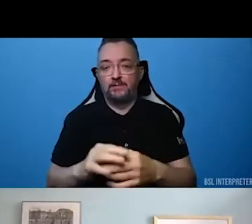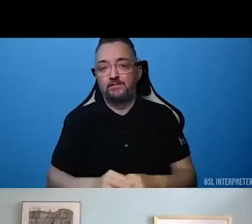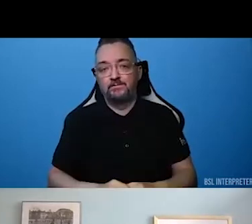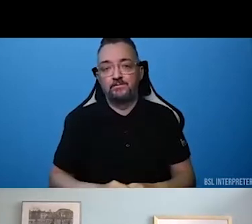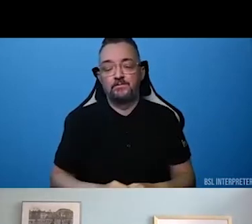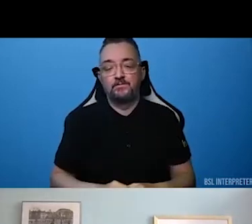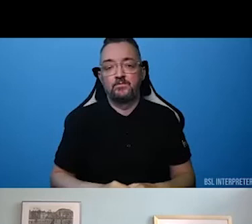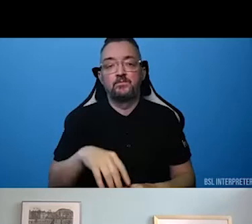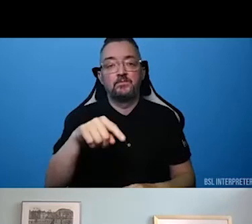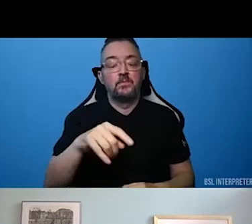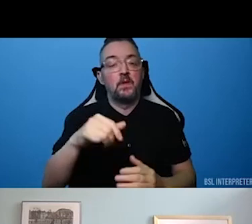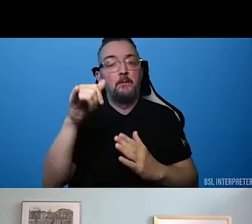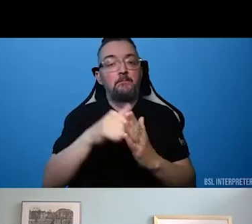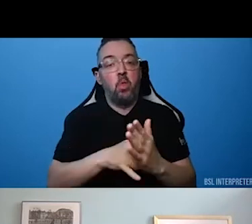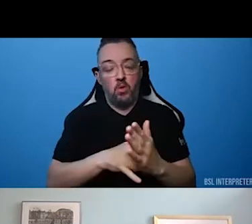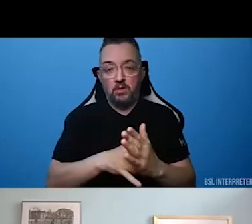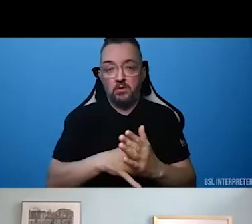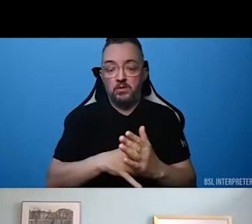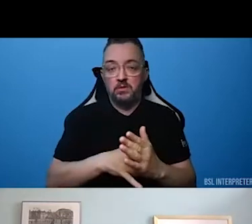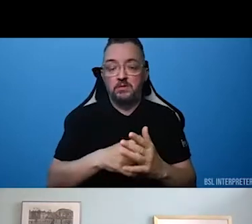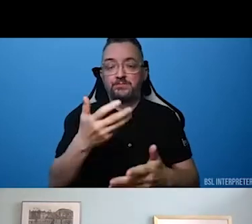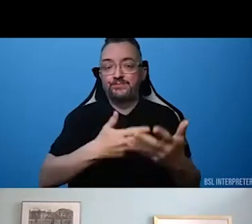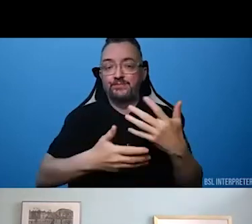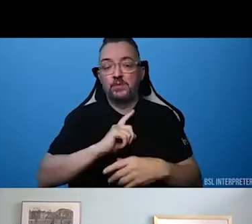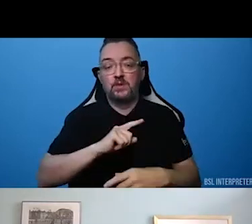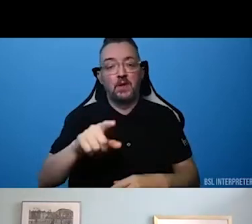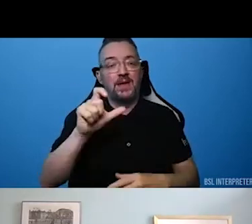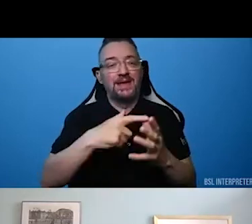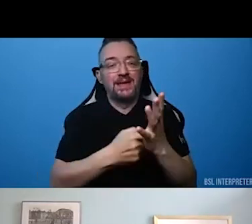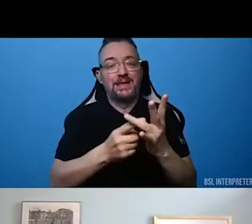Now that blog points out that so the current ironworks which were founded in 1759